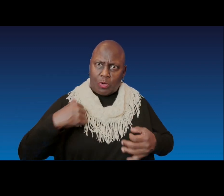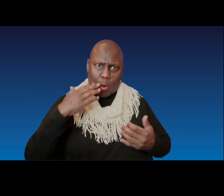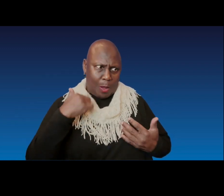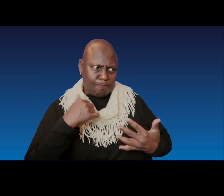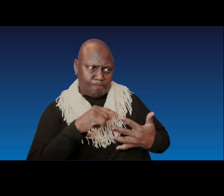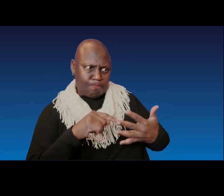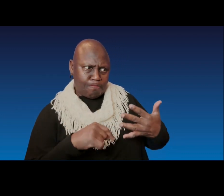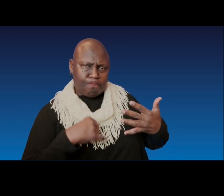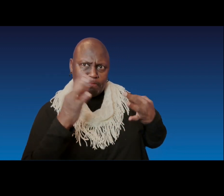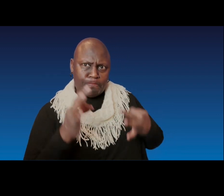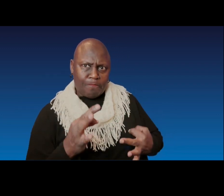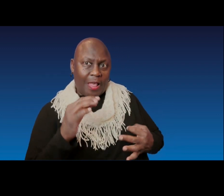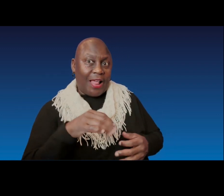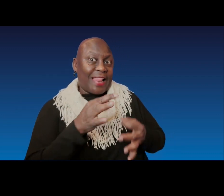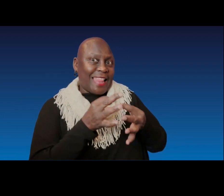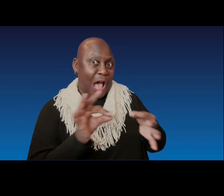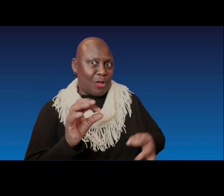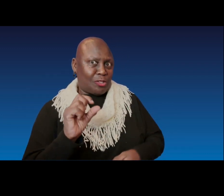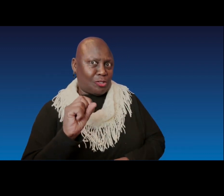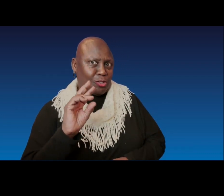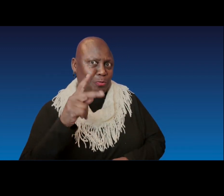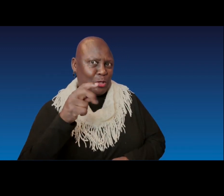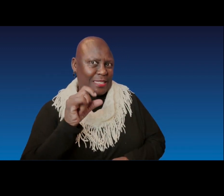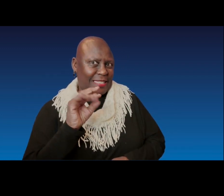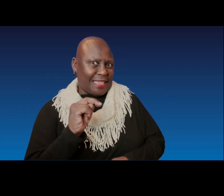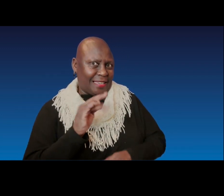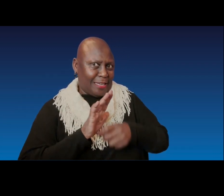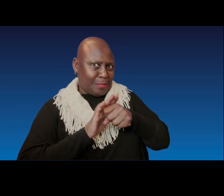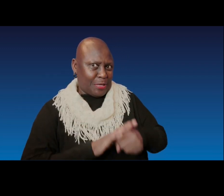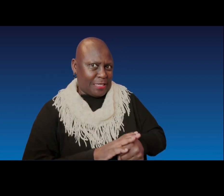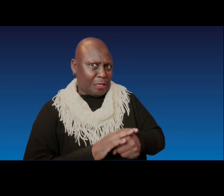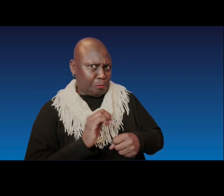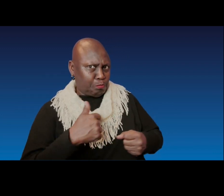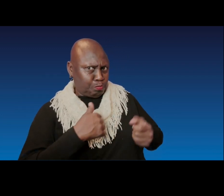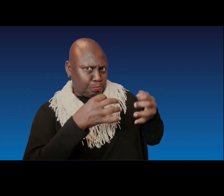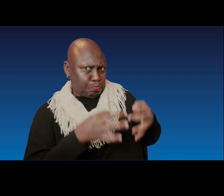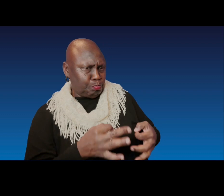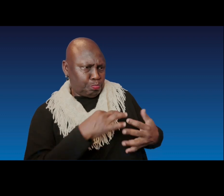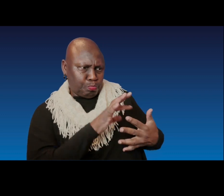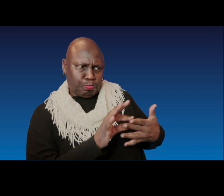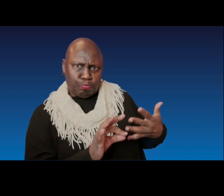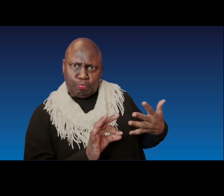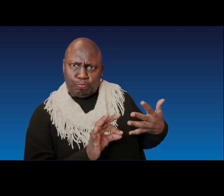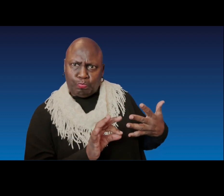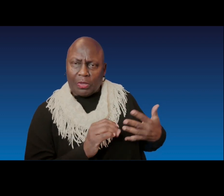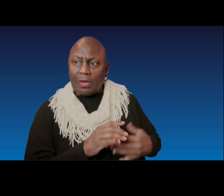Voluntary is when a person says, “I can decide. I know what I'm doing.”